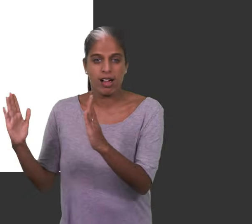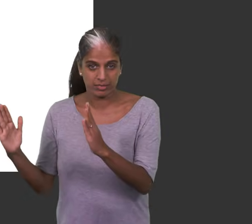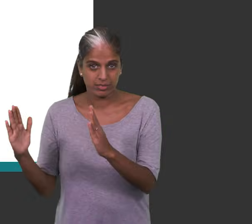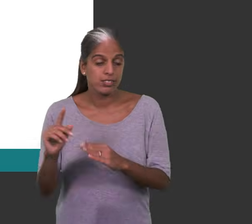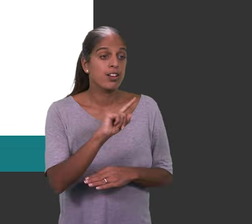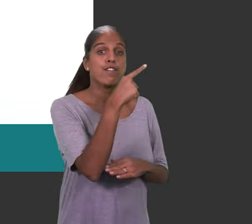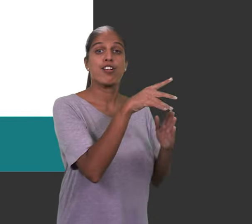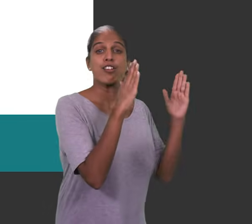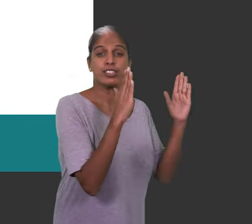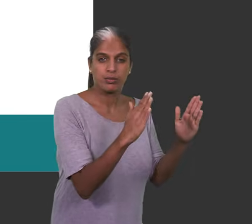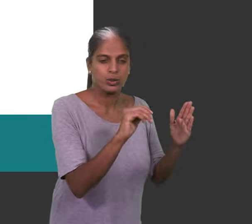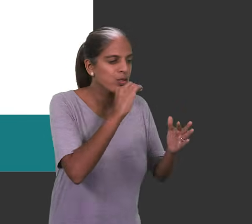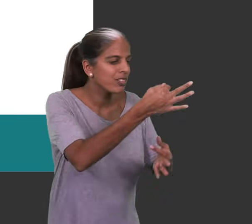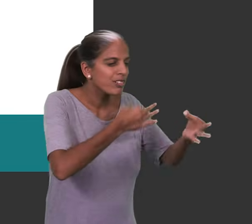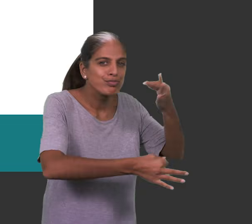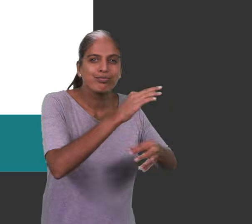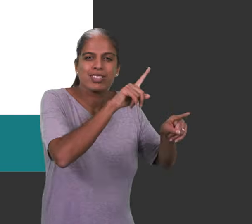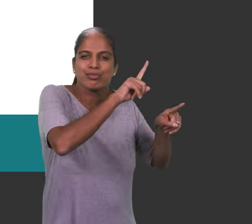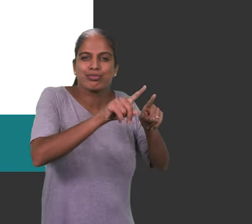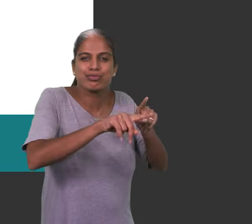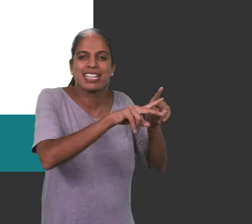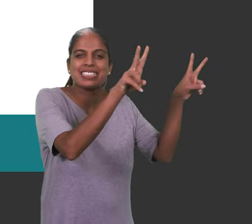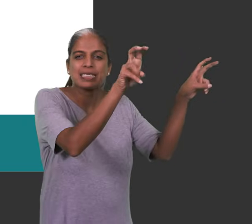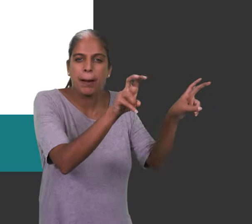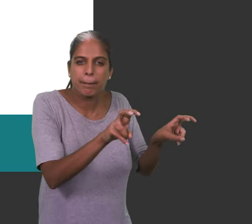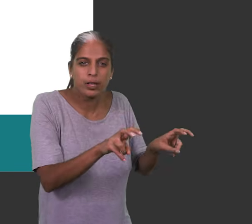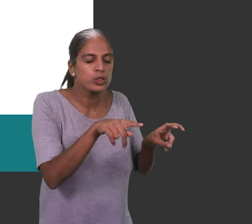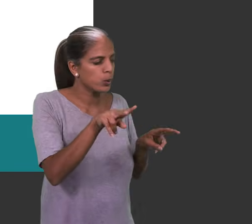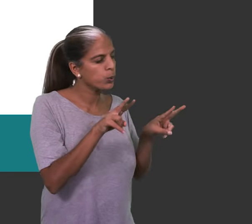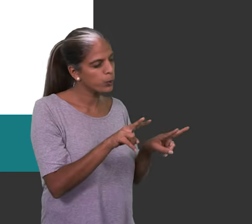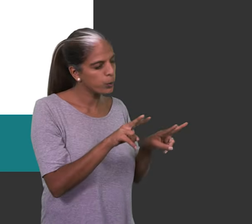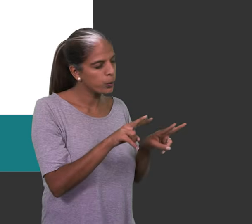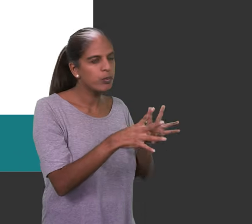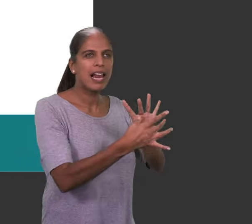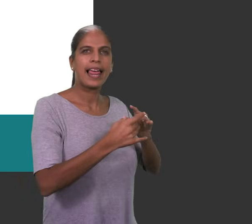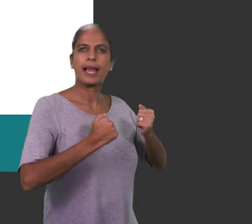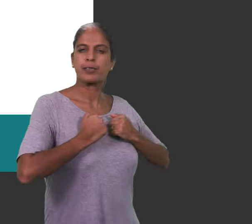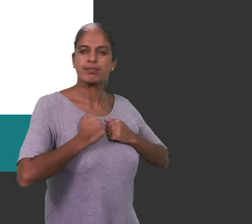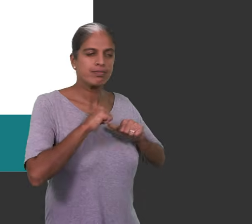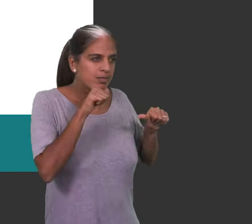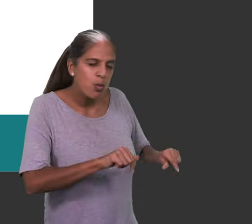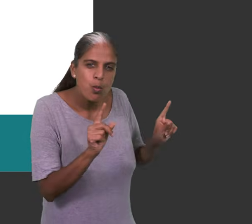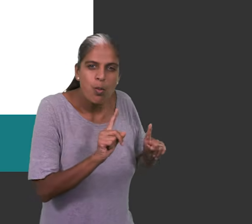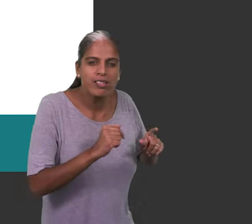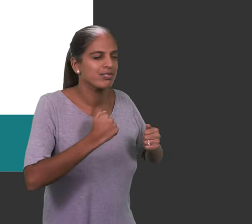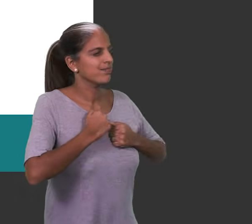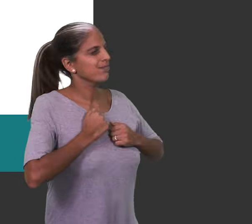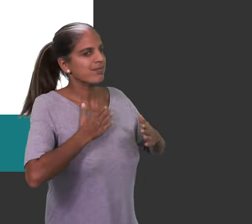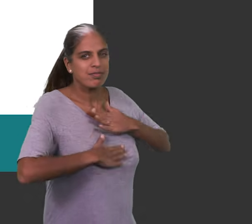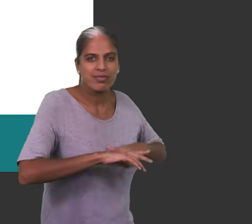In the first part, you will be asked to rate a series of statements. These statements reflect preferences and work behaviours.